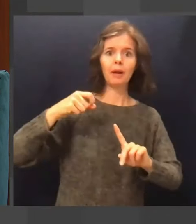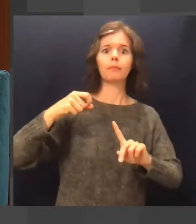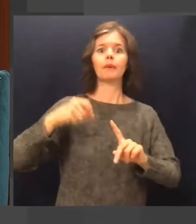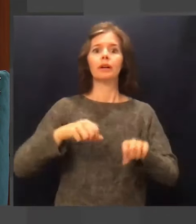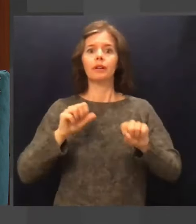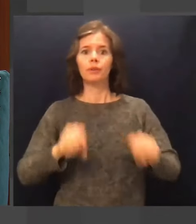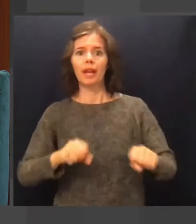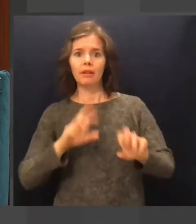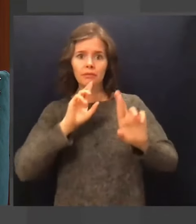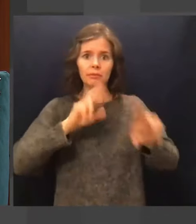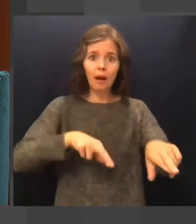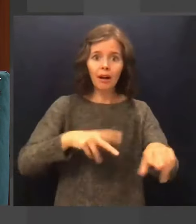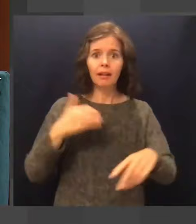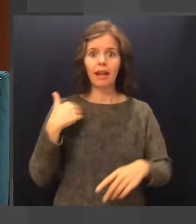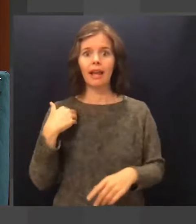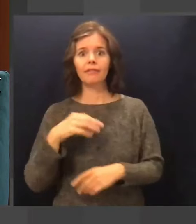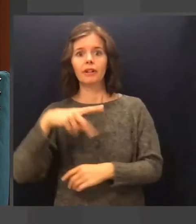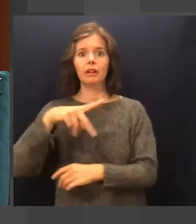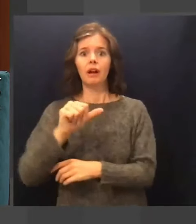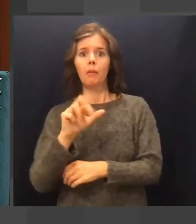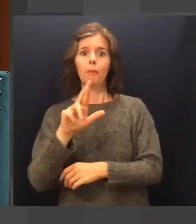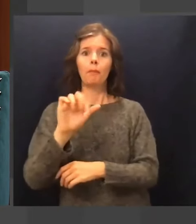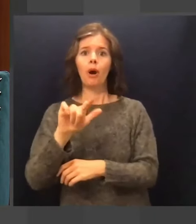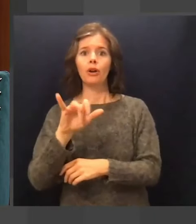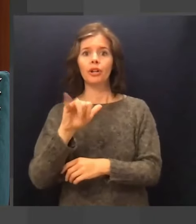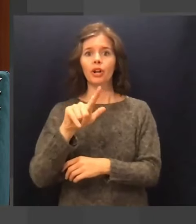AND YOU CAN REACT IN SO MANY DIFFERENT WAYS.